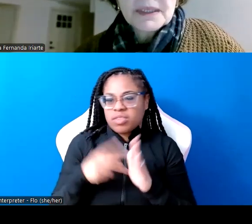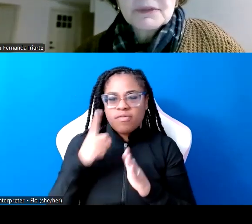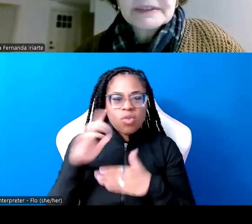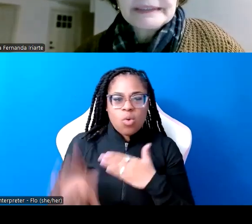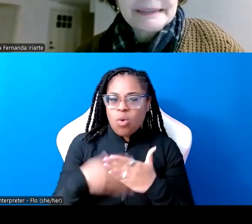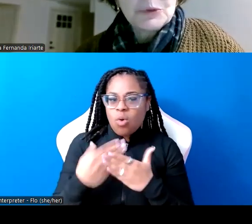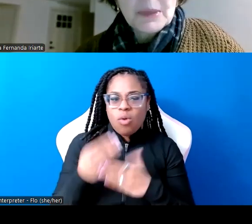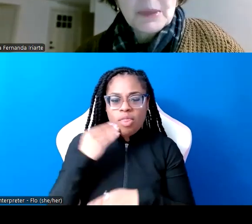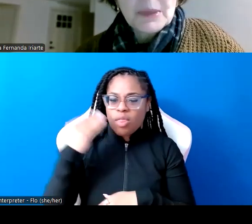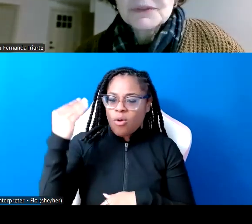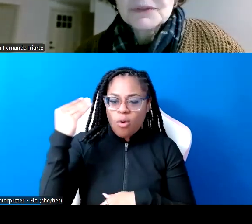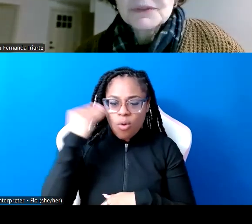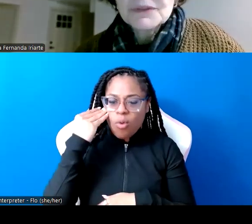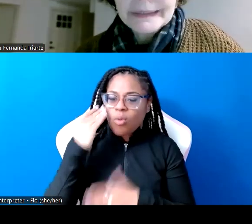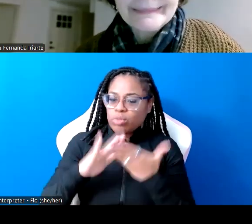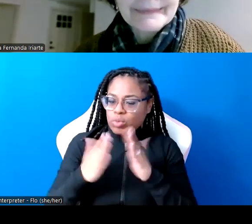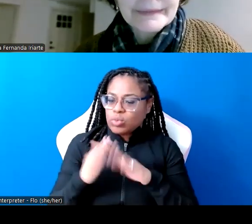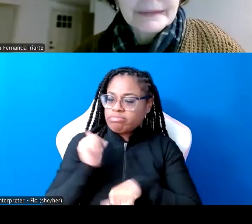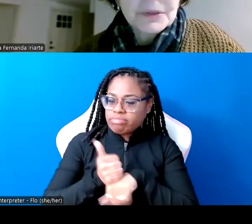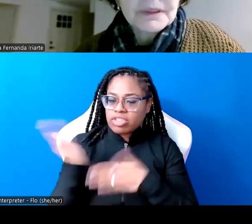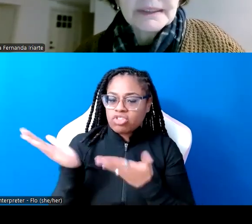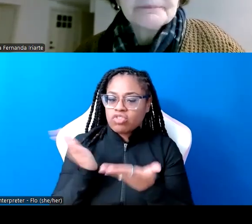waiver is to keep you out of an institution and in the community.